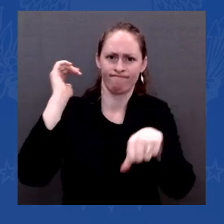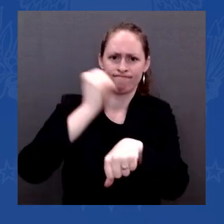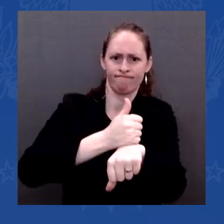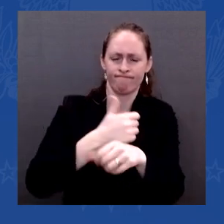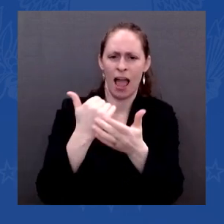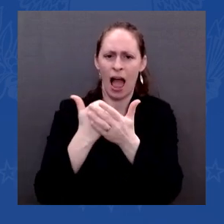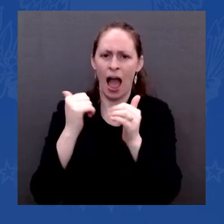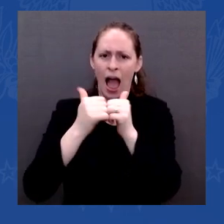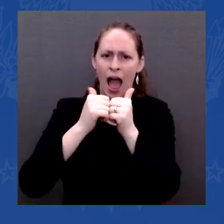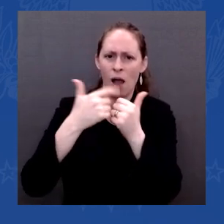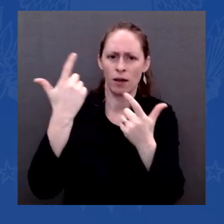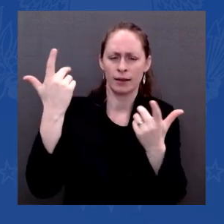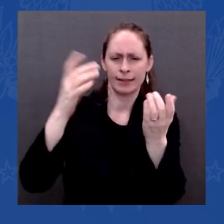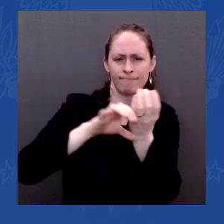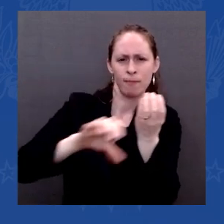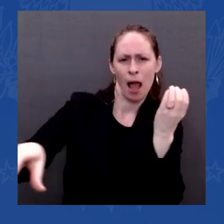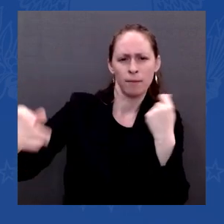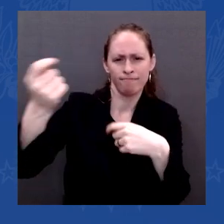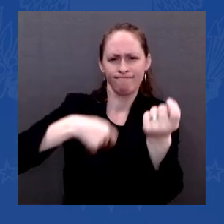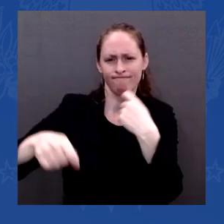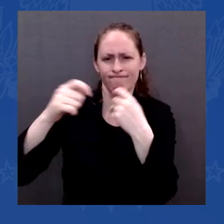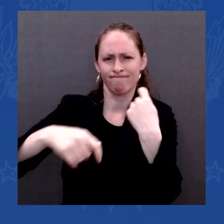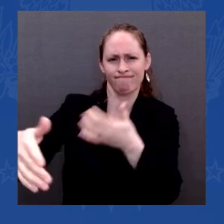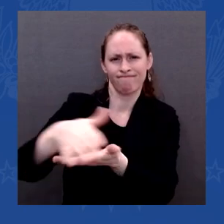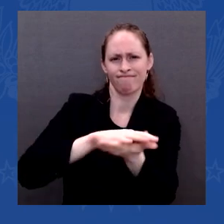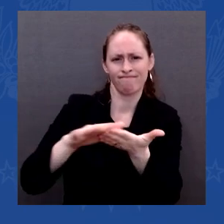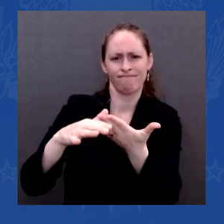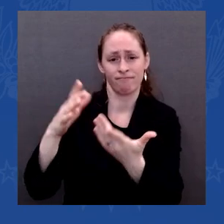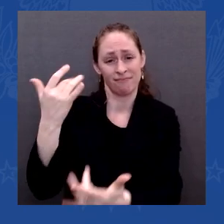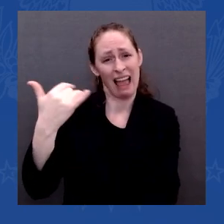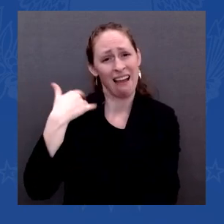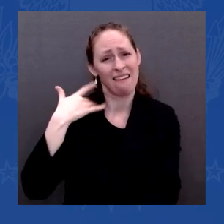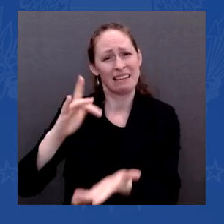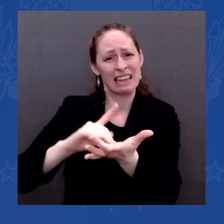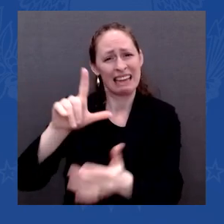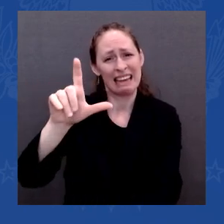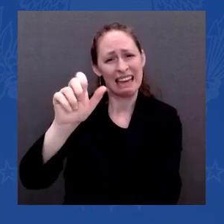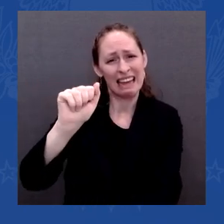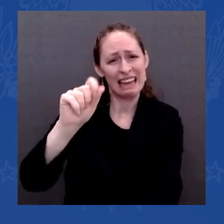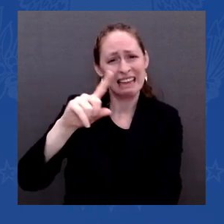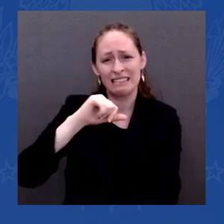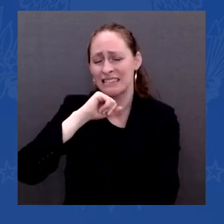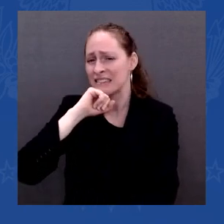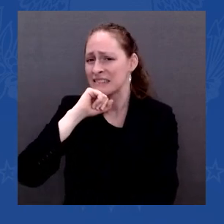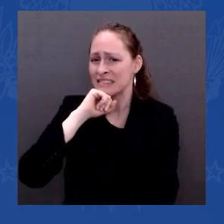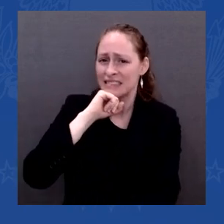feeding the fountains. Because everybody deserves clean water -- everybody -- no matter where you are: